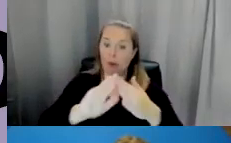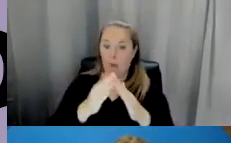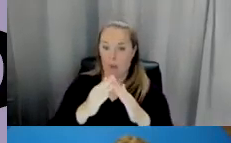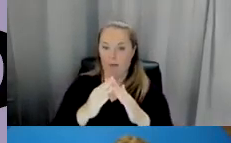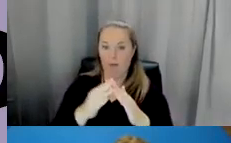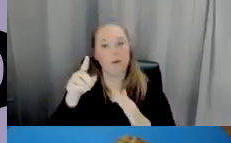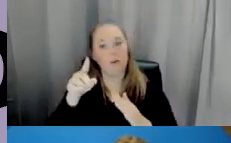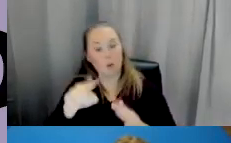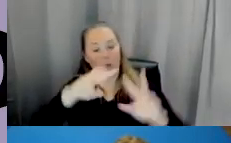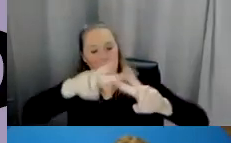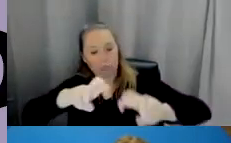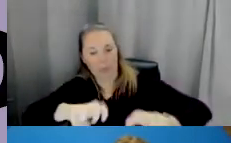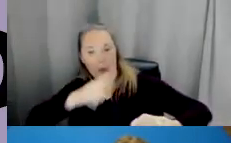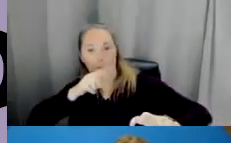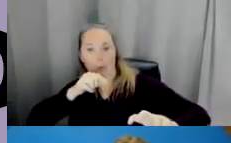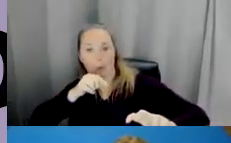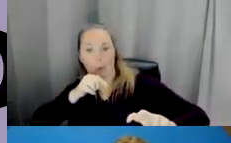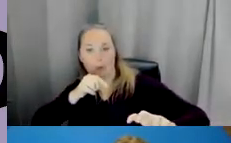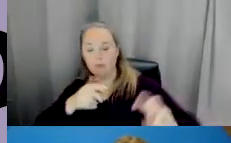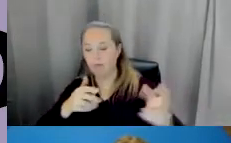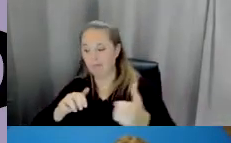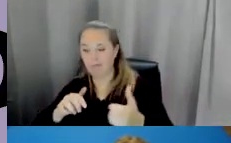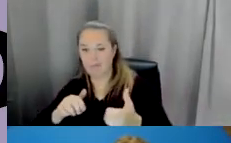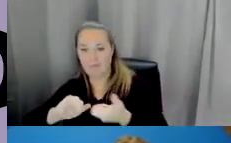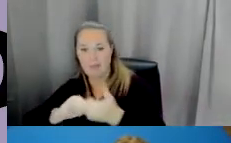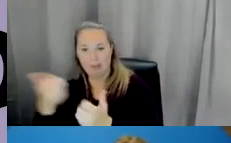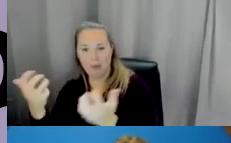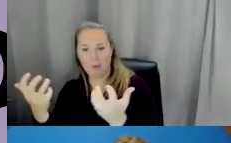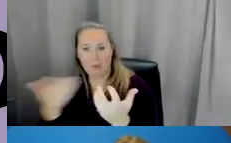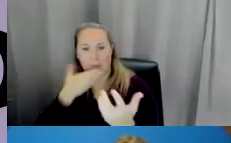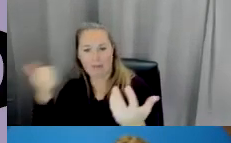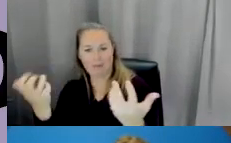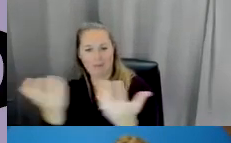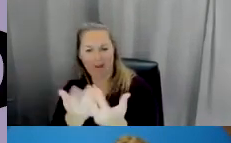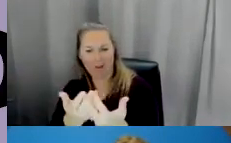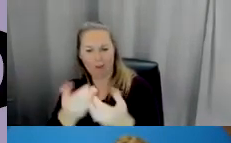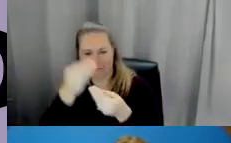FOR THE APPLICANTS TO PROPOSE HOW THEY PLAN ON DOING THAT AND I THINK ONCE AGAIN THAT IS PROBABLY GOING TO DEPEND QUITE